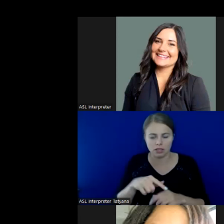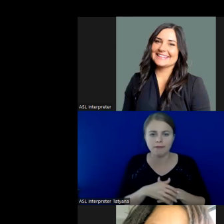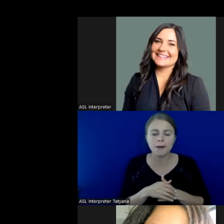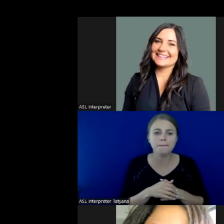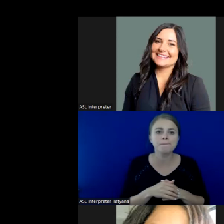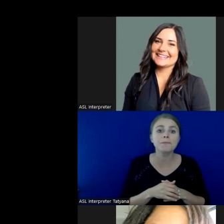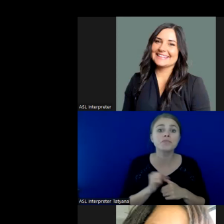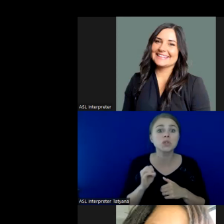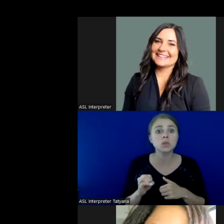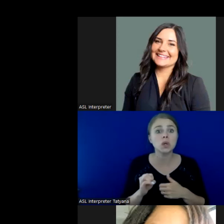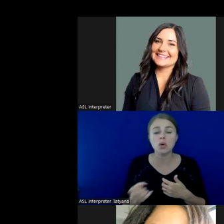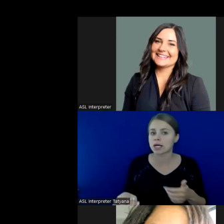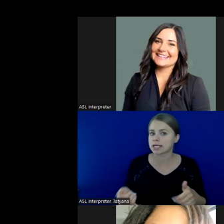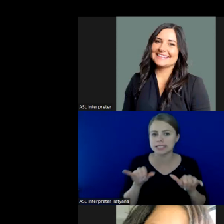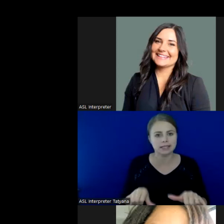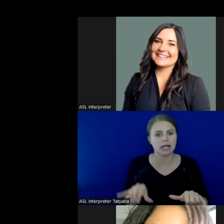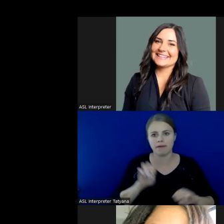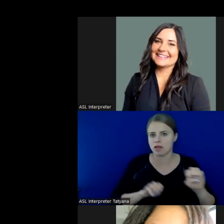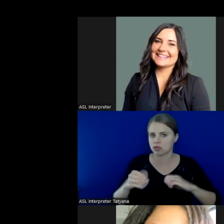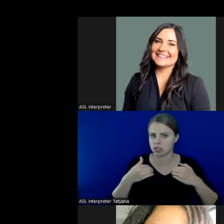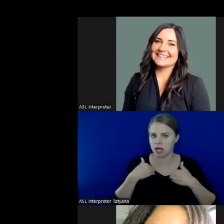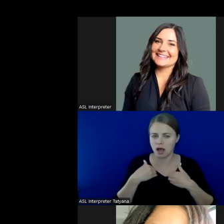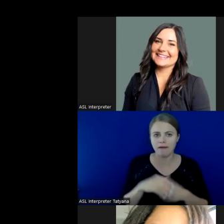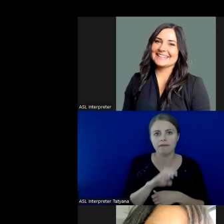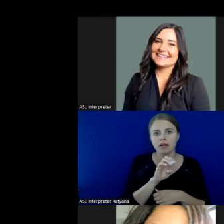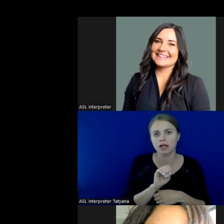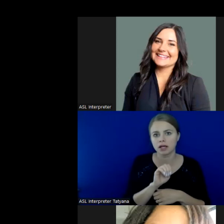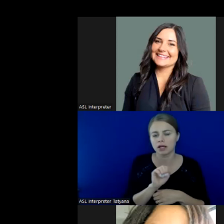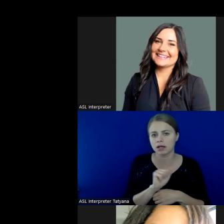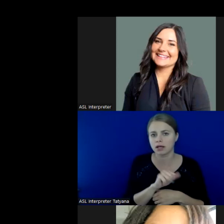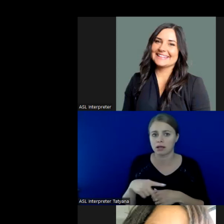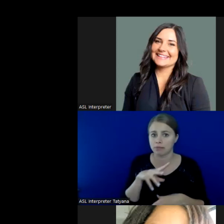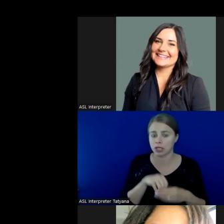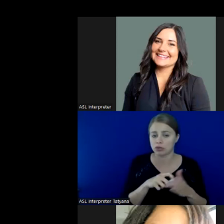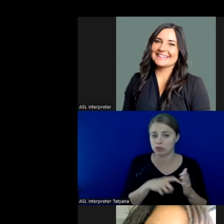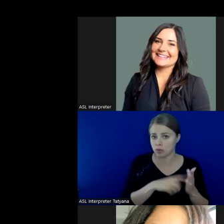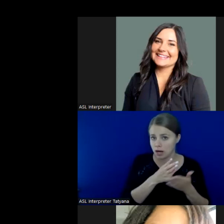So, the same evaluation. Does EEAAP number 2 include the required elements?